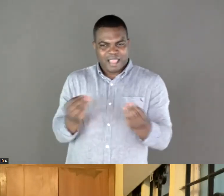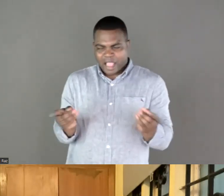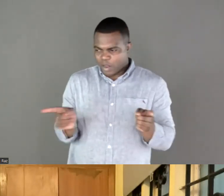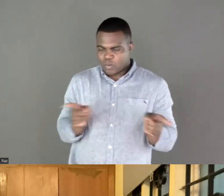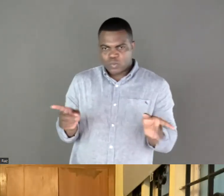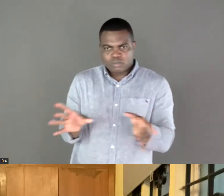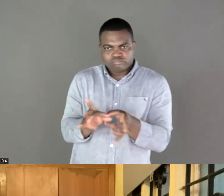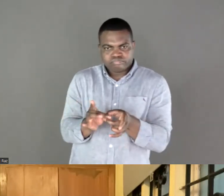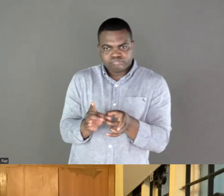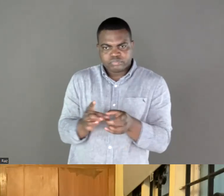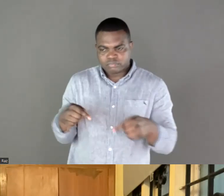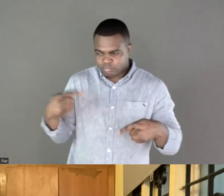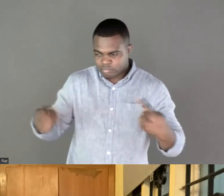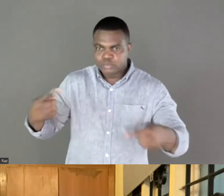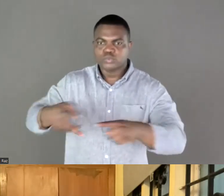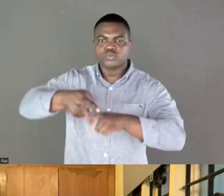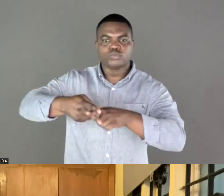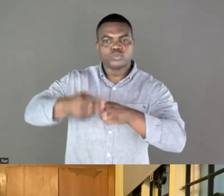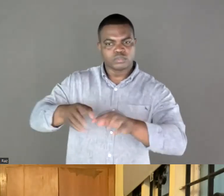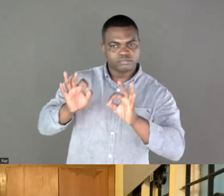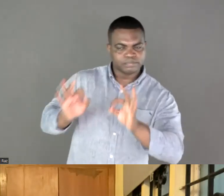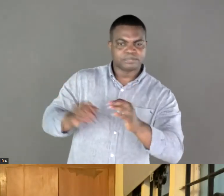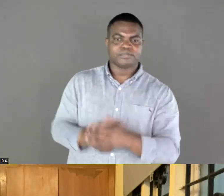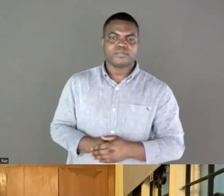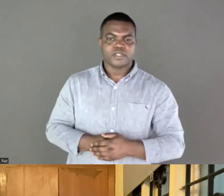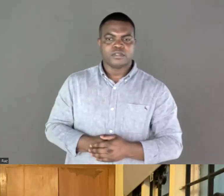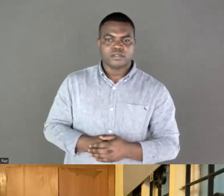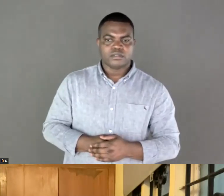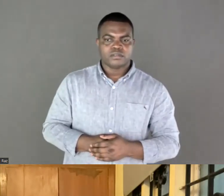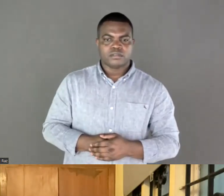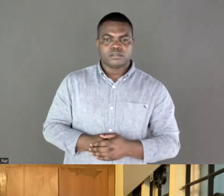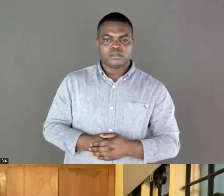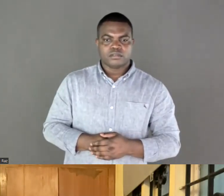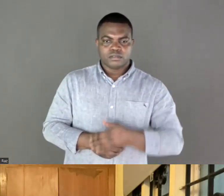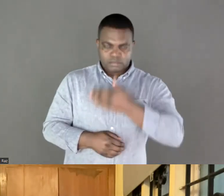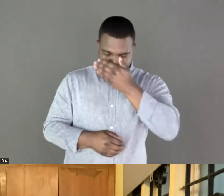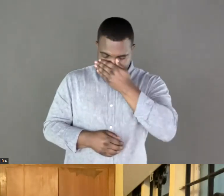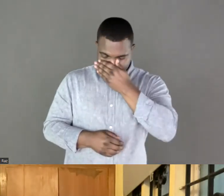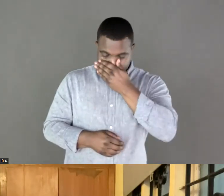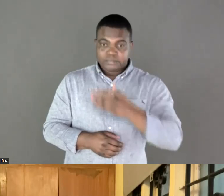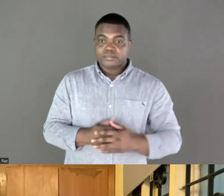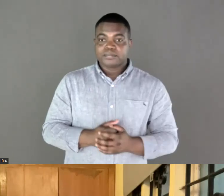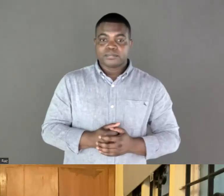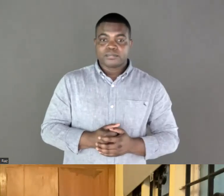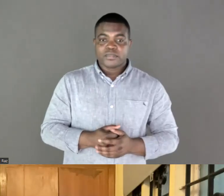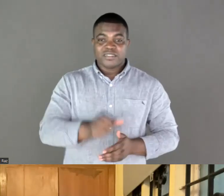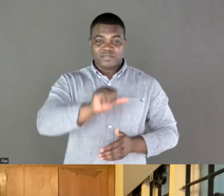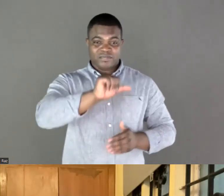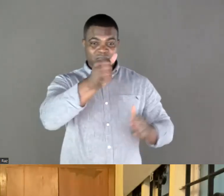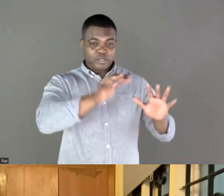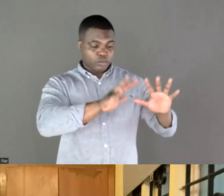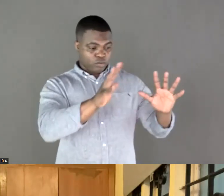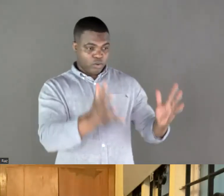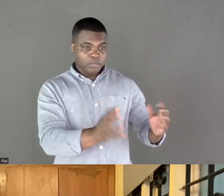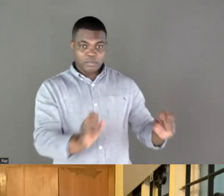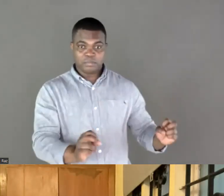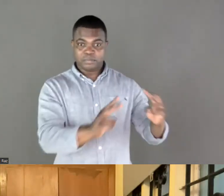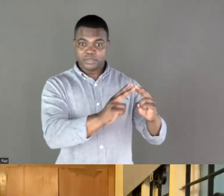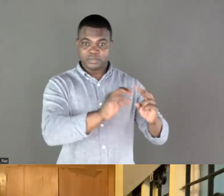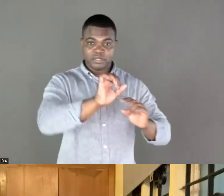which was focused on Article 11, was organized between 2018 and 2019. One of the things that